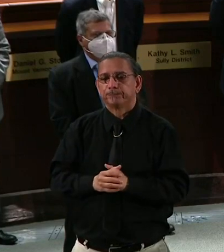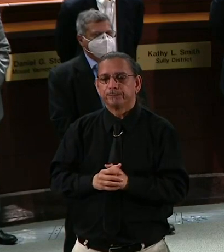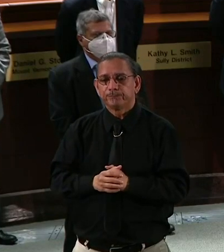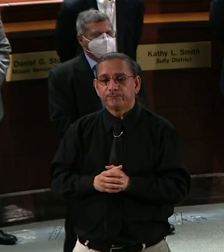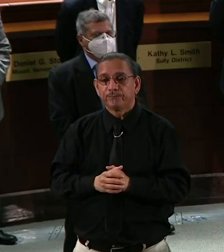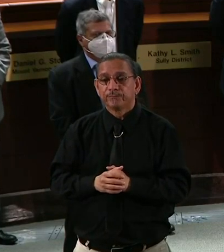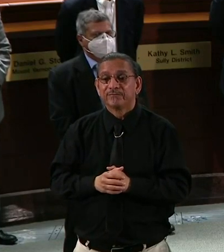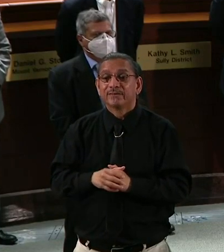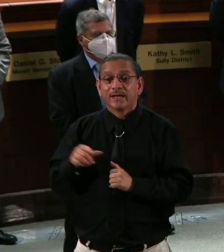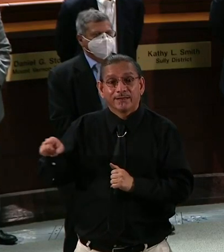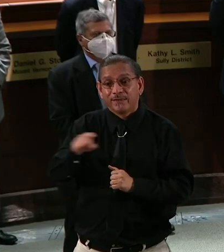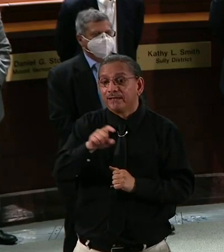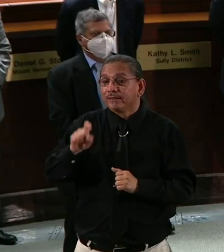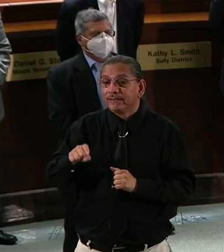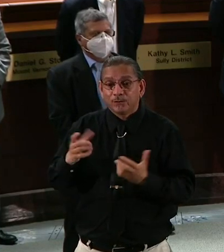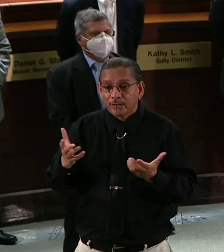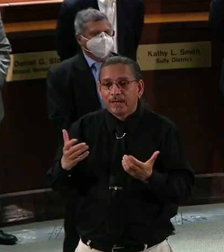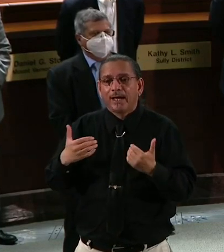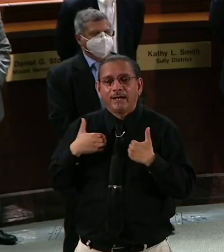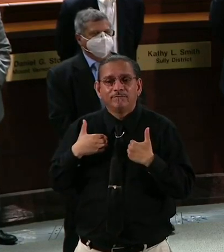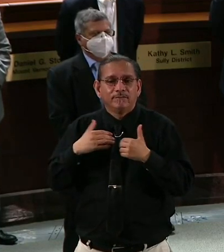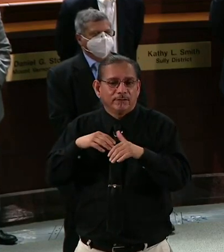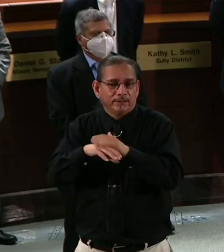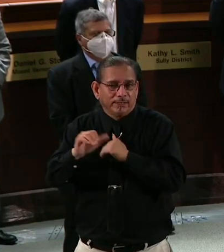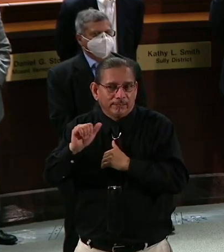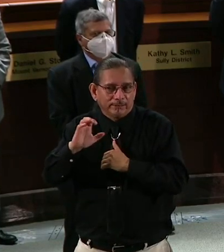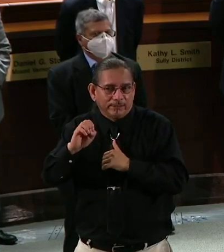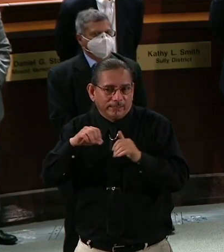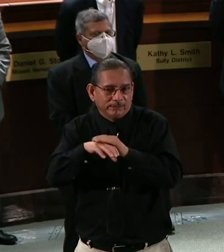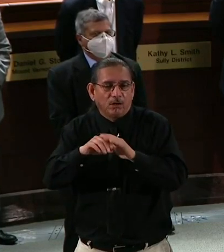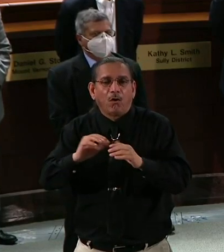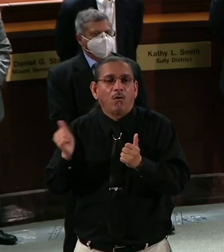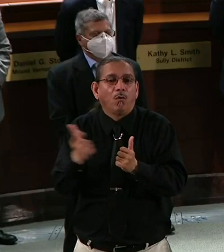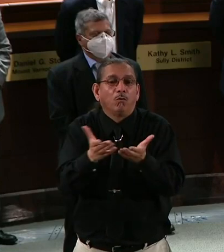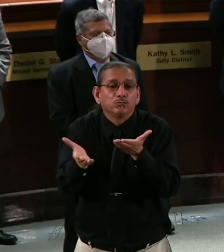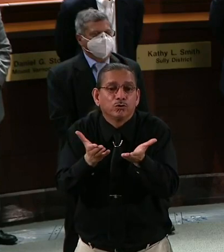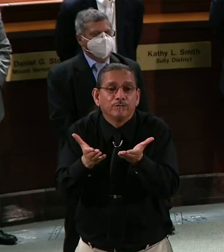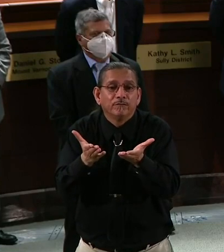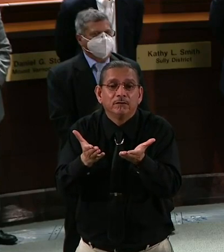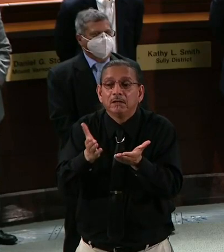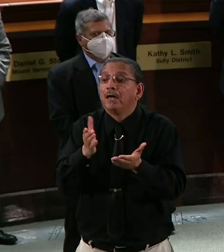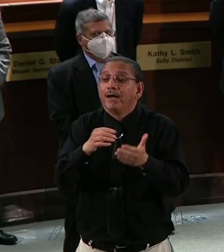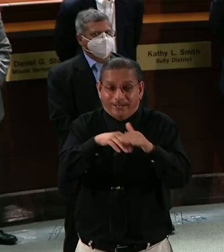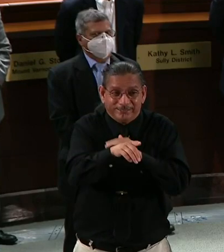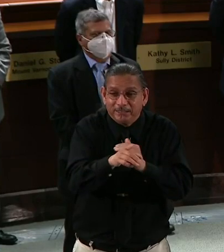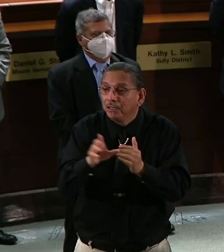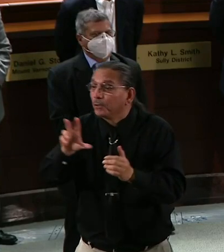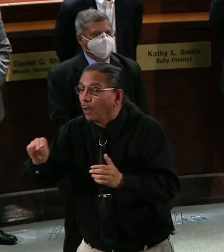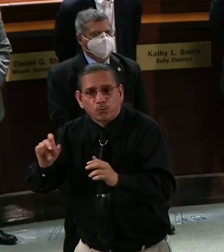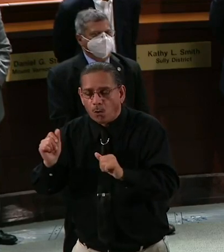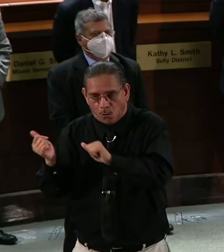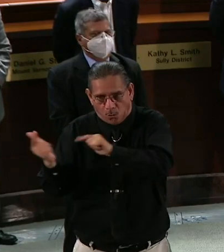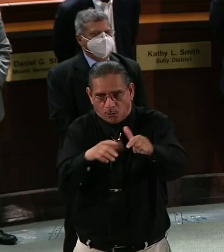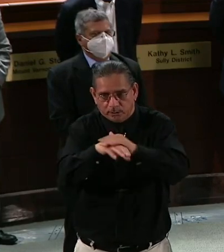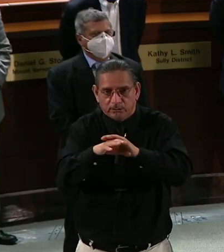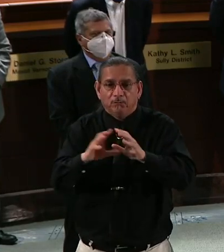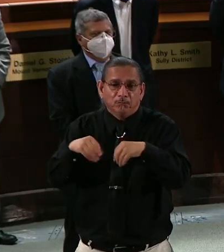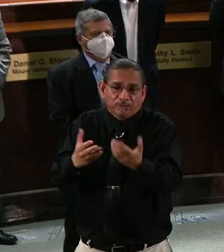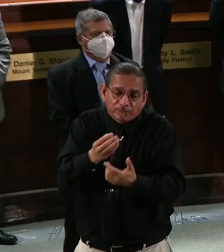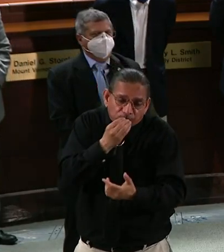IT WILL BE INTERESTING THAT BUT HAVING IF THE CSA TO THE KID